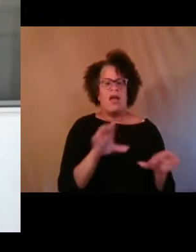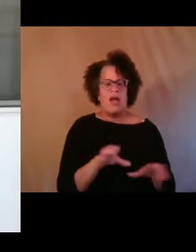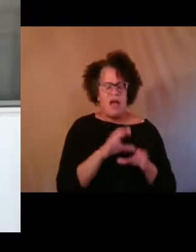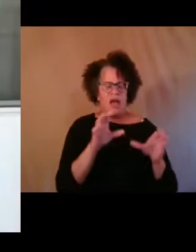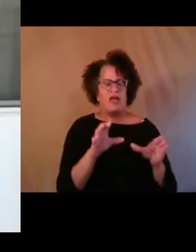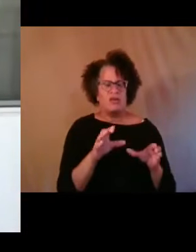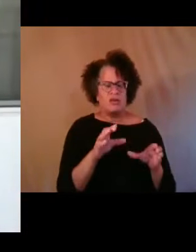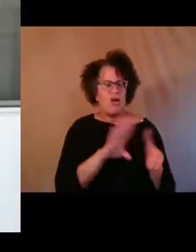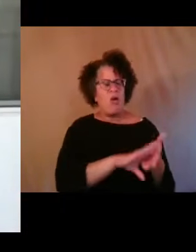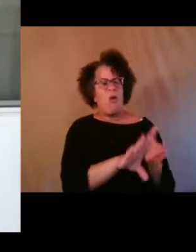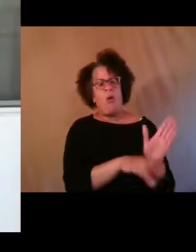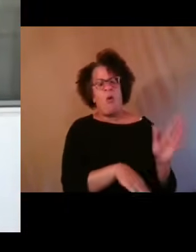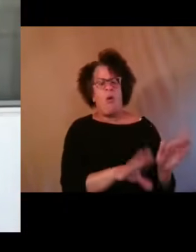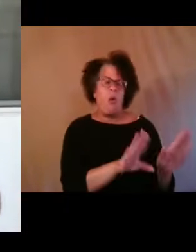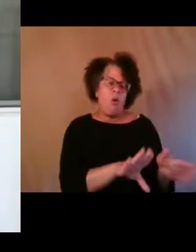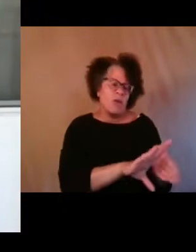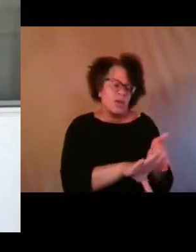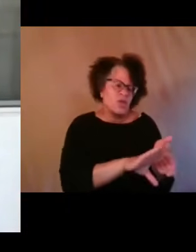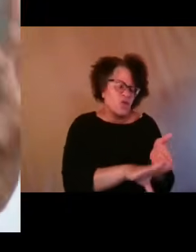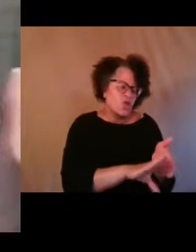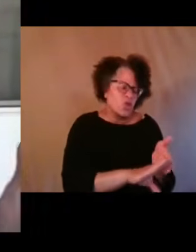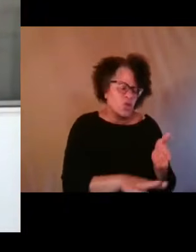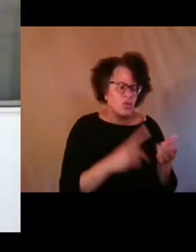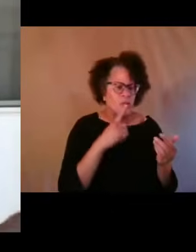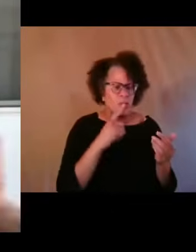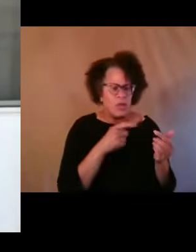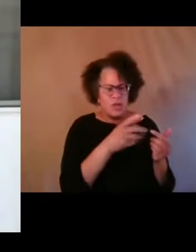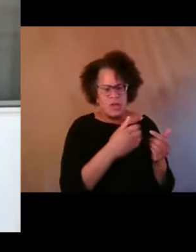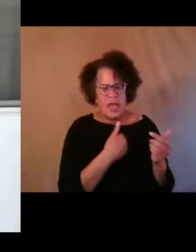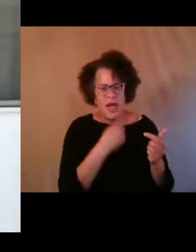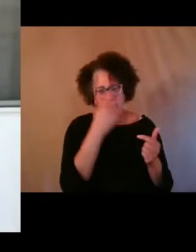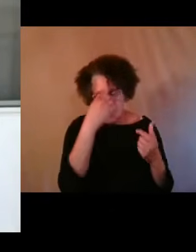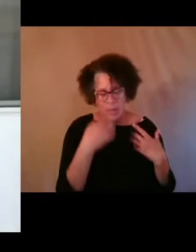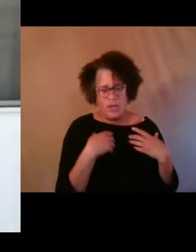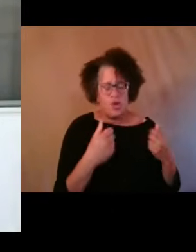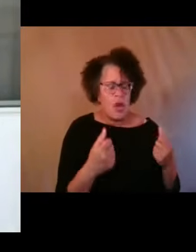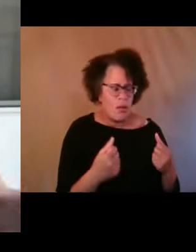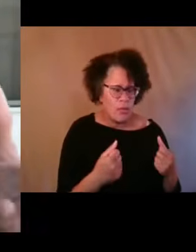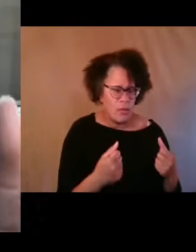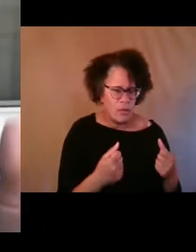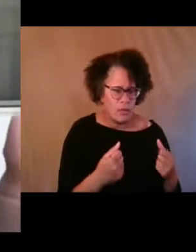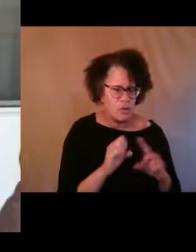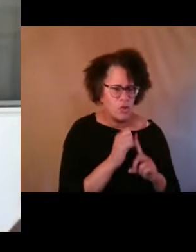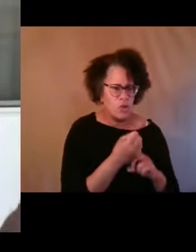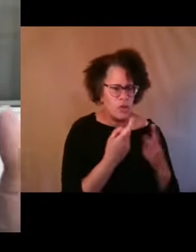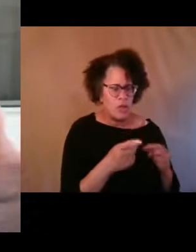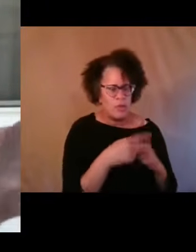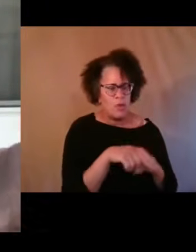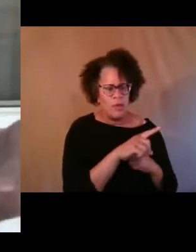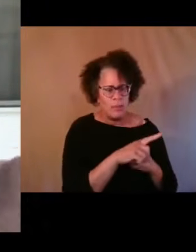by the fact that they may have a mental health condition, I think about the way